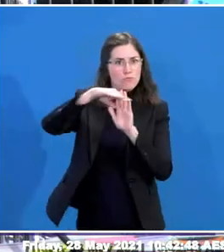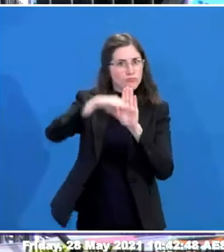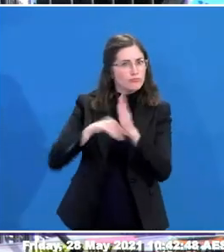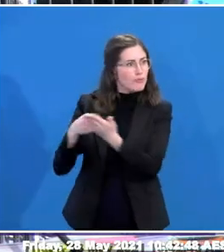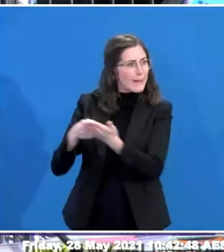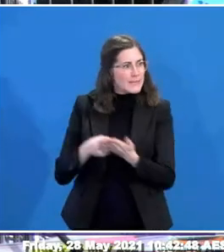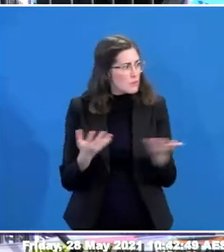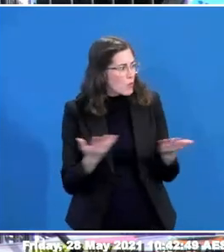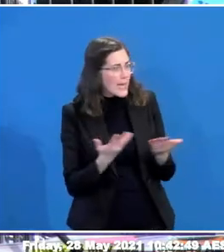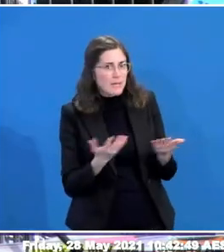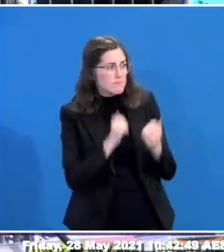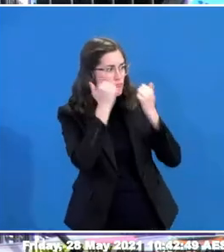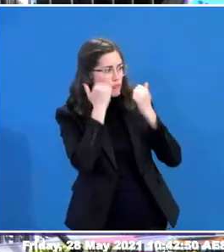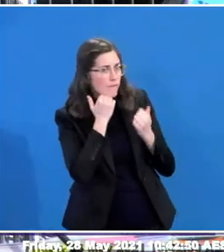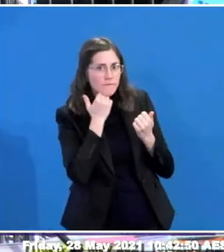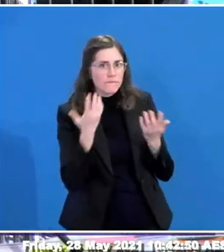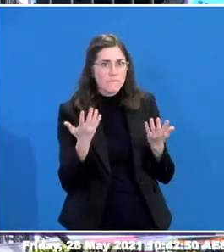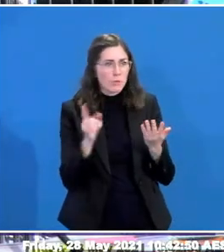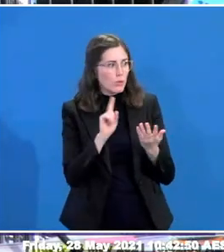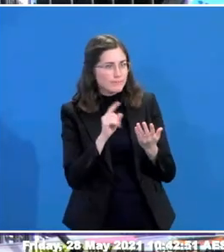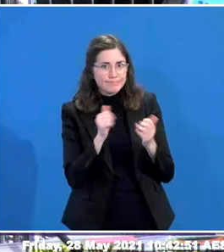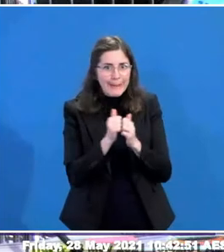recommendations were addressed or implemented?